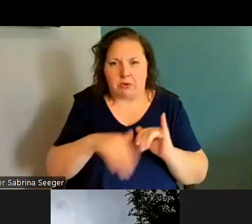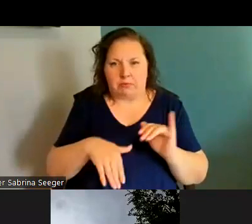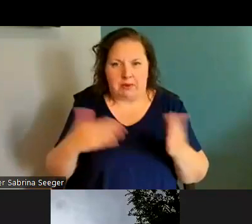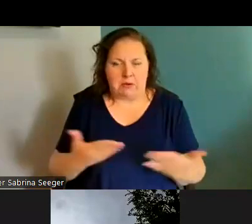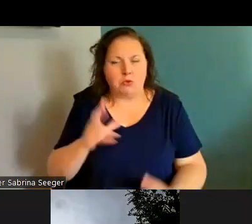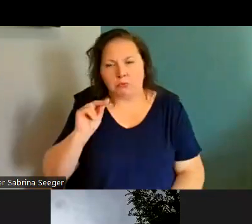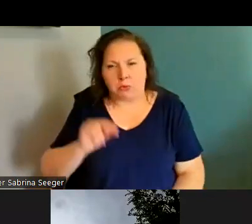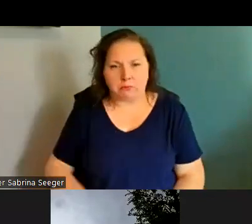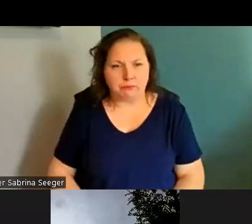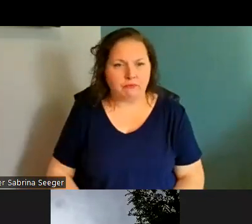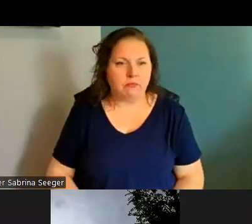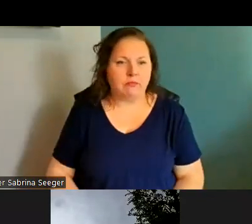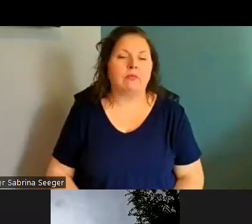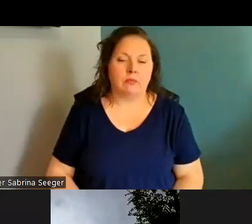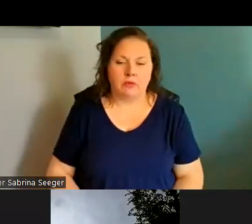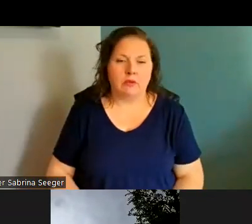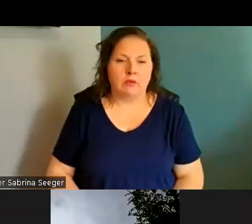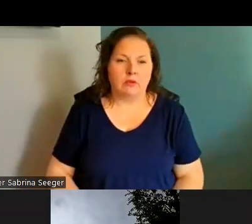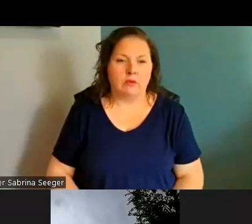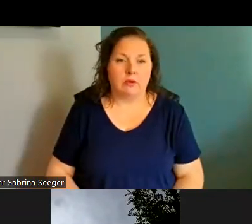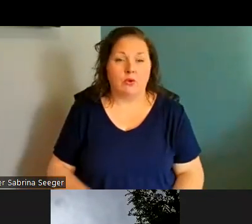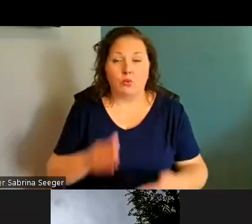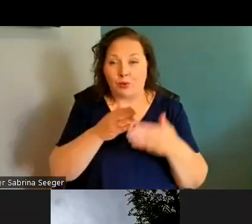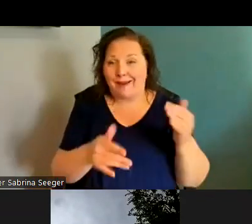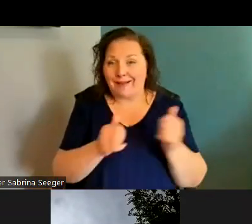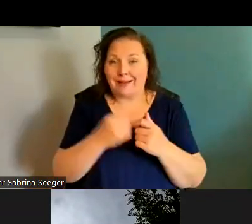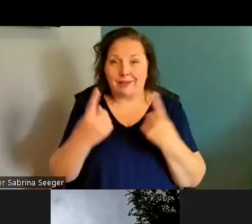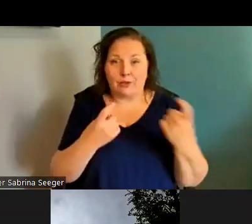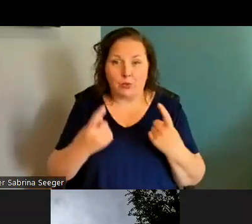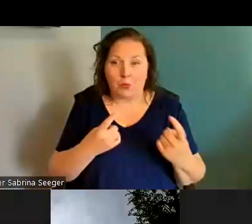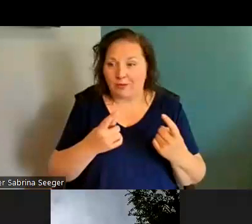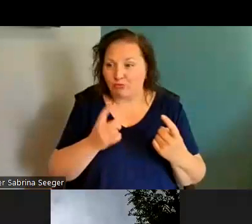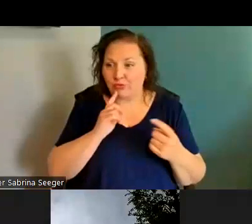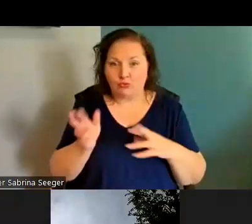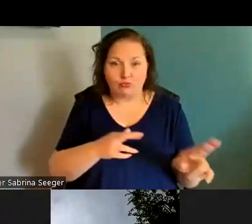Okay. We are at the end of the FAQs that were prepared for this presentation. But